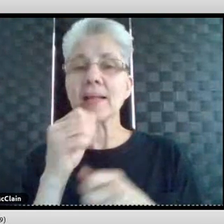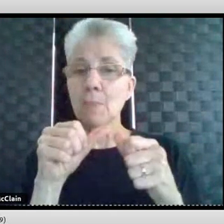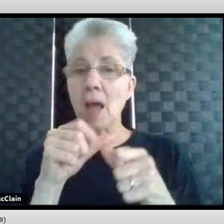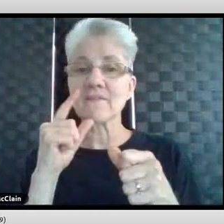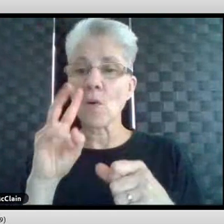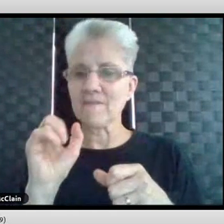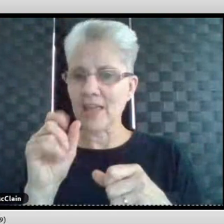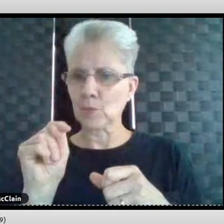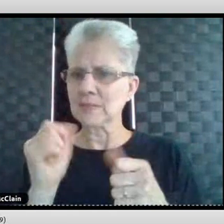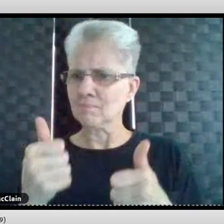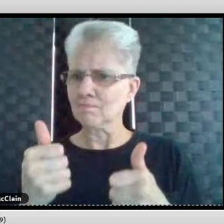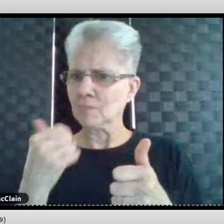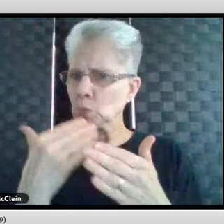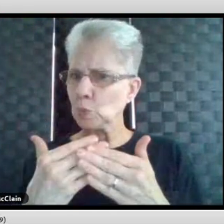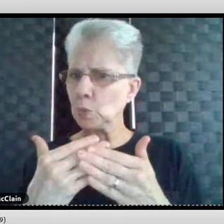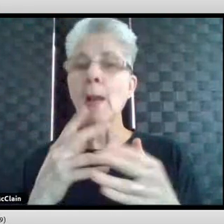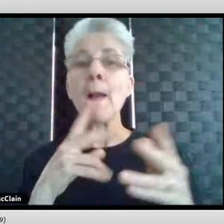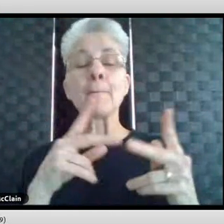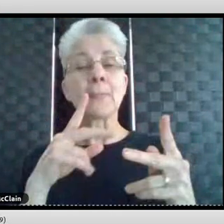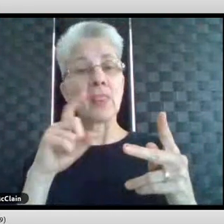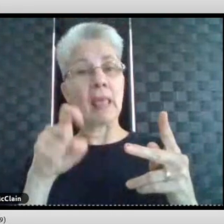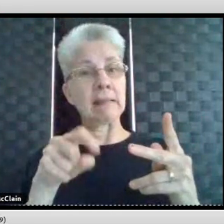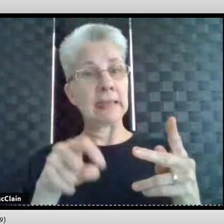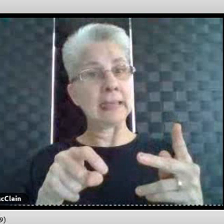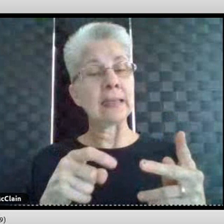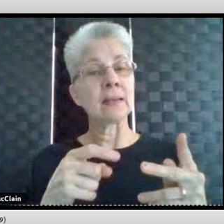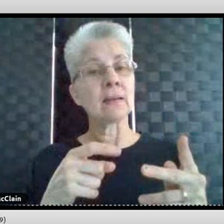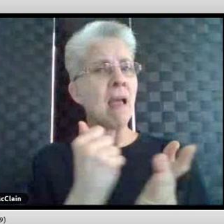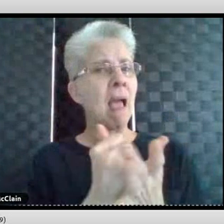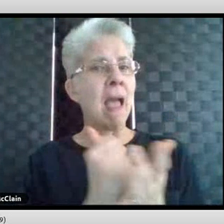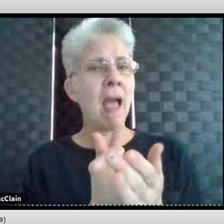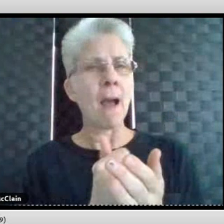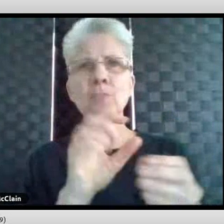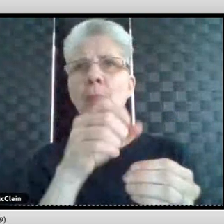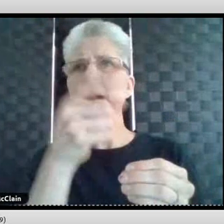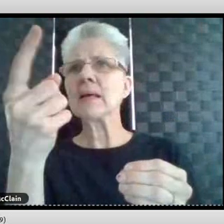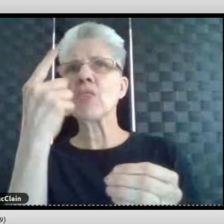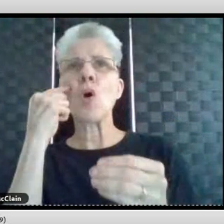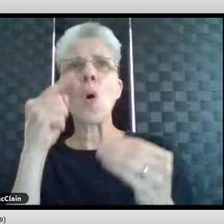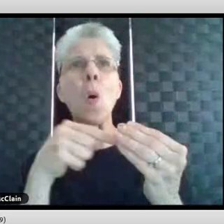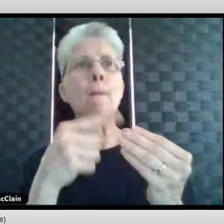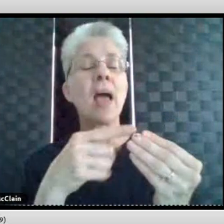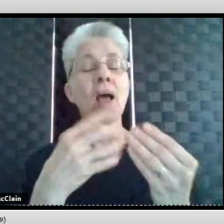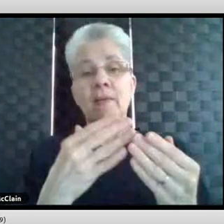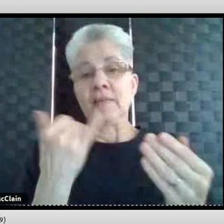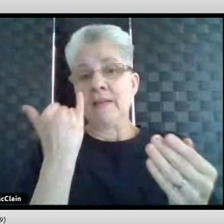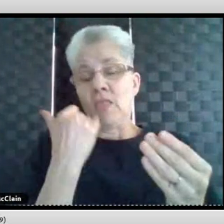Yeah -- Things that people need that maybe nobody else has thought of. Or even if they've thought of it,